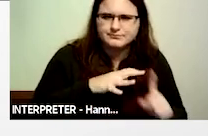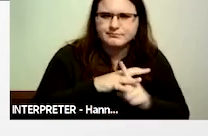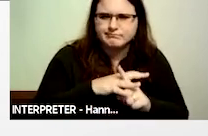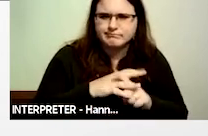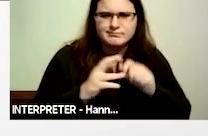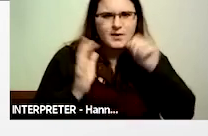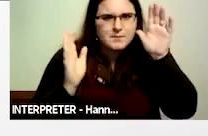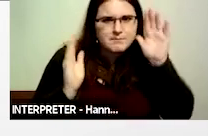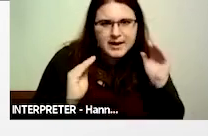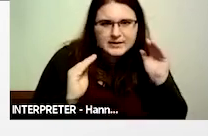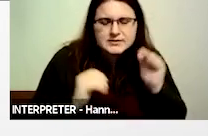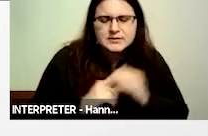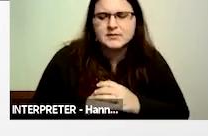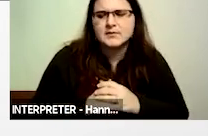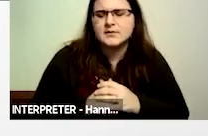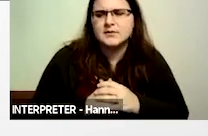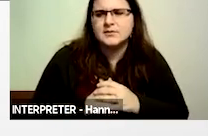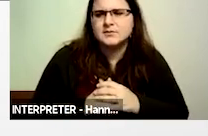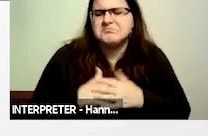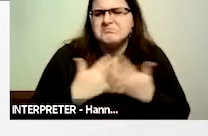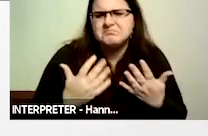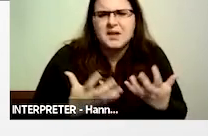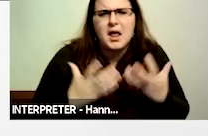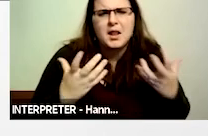So we've got a lot going on the problem right now is we've also got this